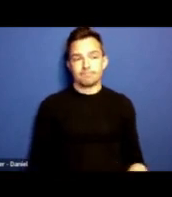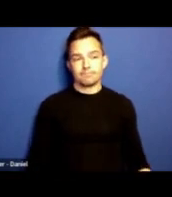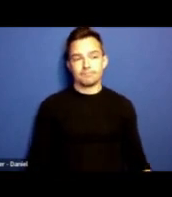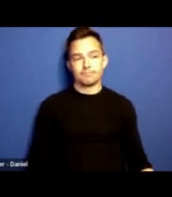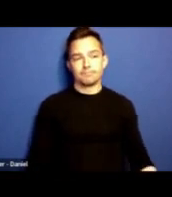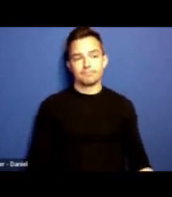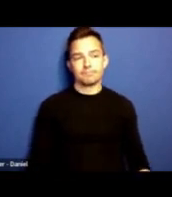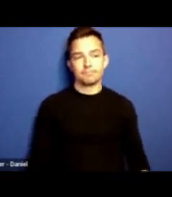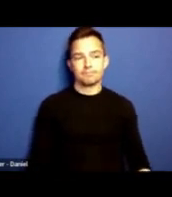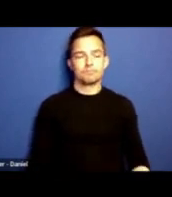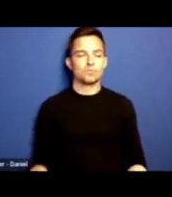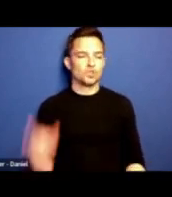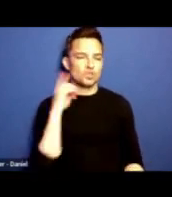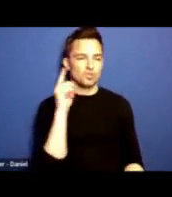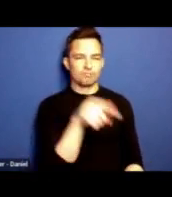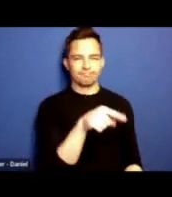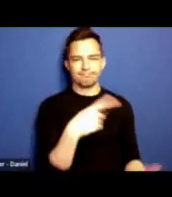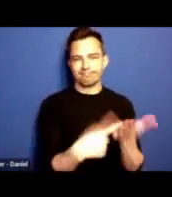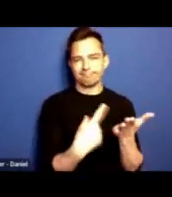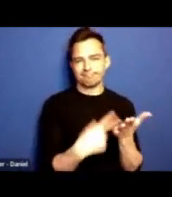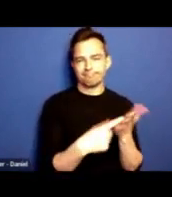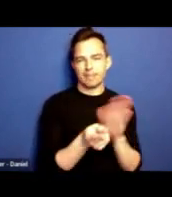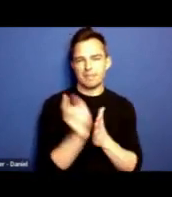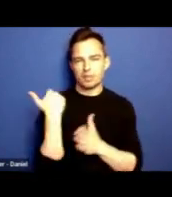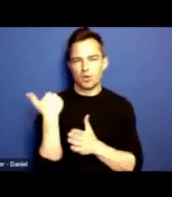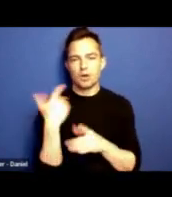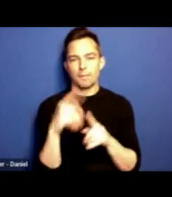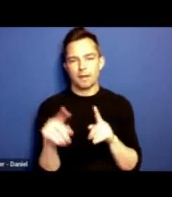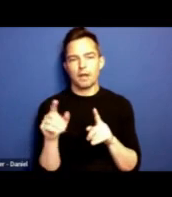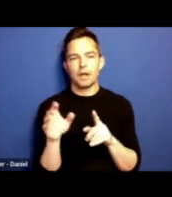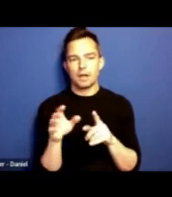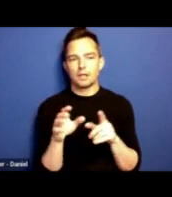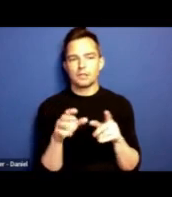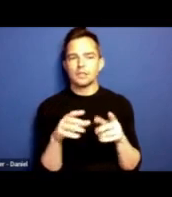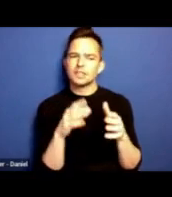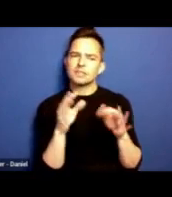You heard this talked about just a minute ago. But I think it's great to frame and begin this